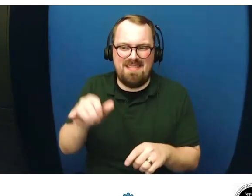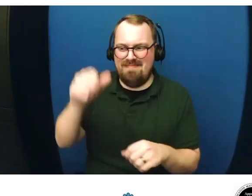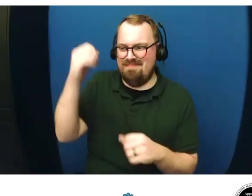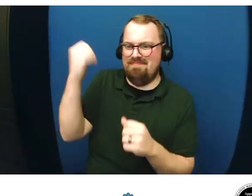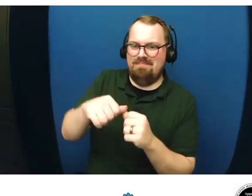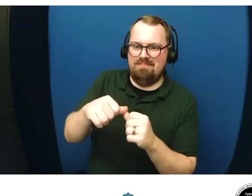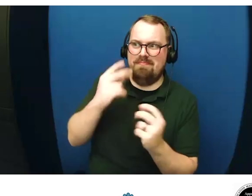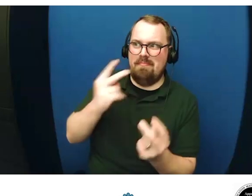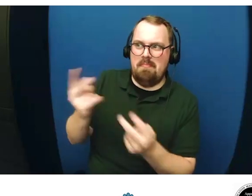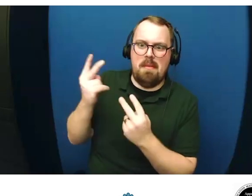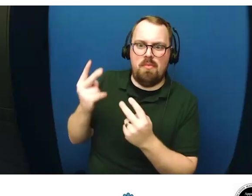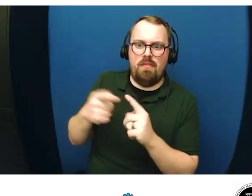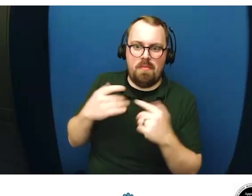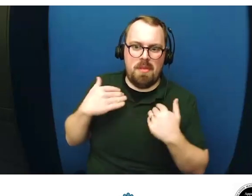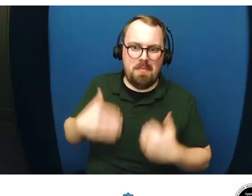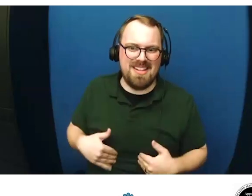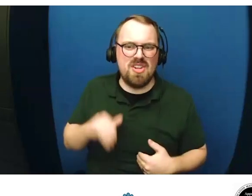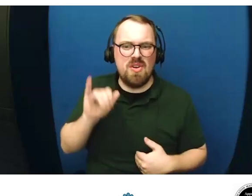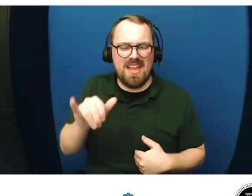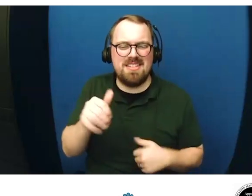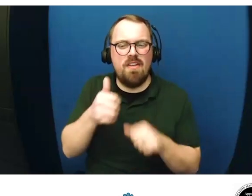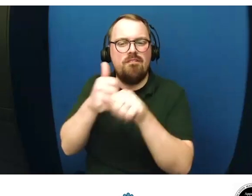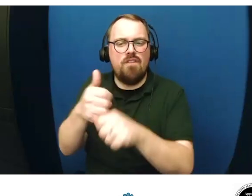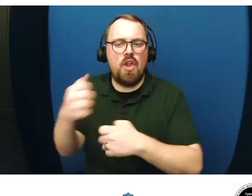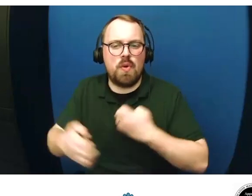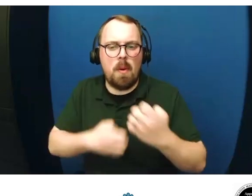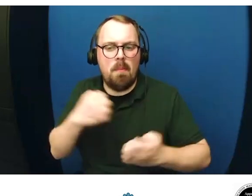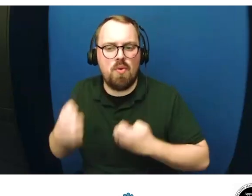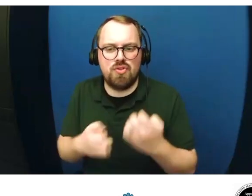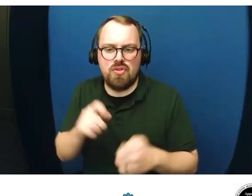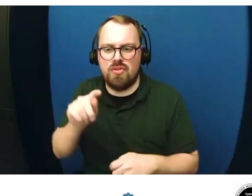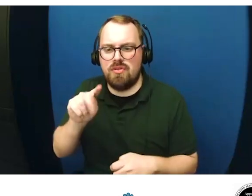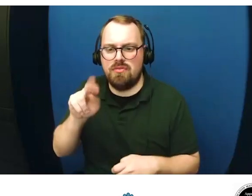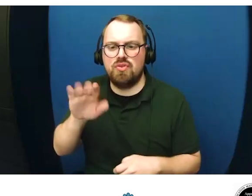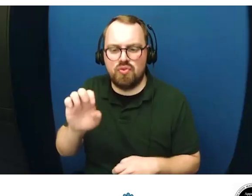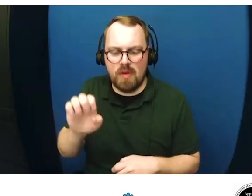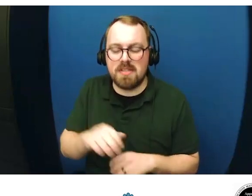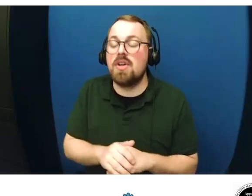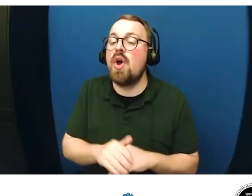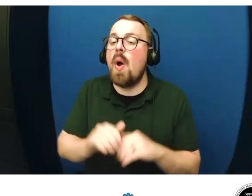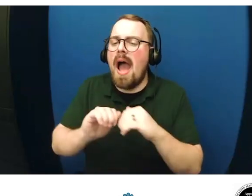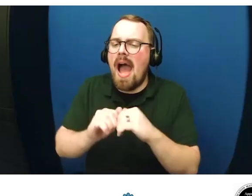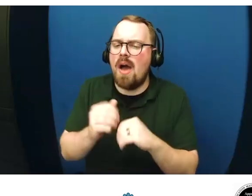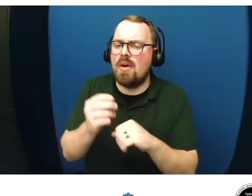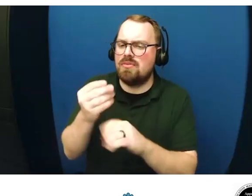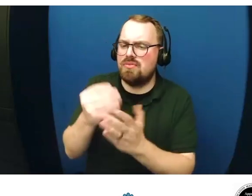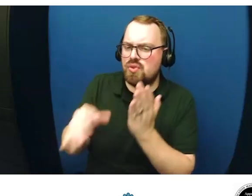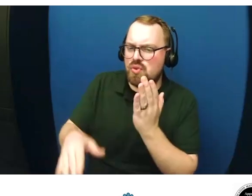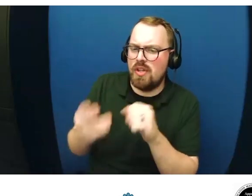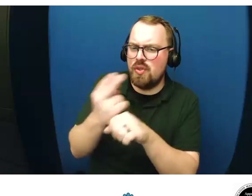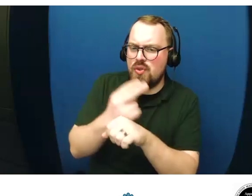So that's a Bodily Emotional Trace. So how's the student using gestures, Bodily Emotional Traces, that